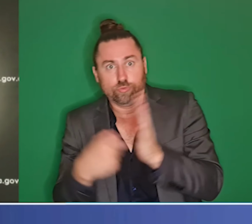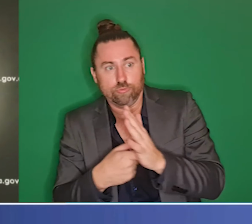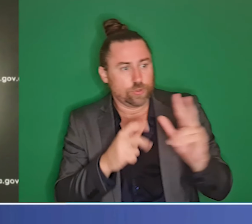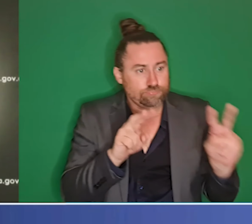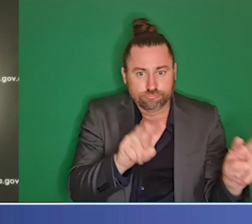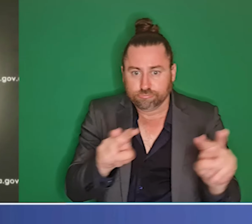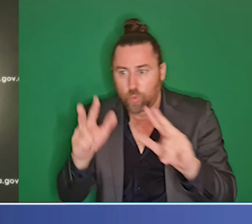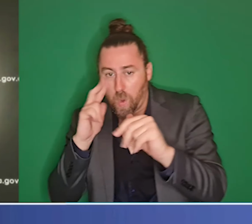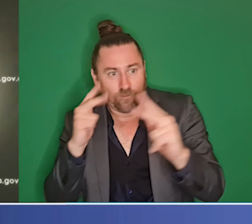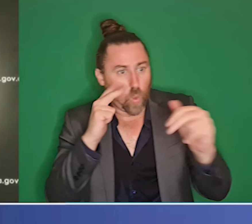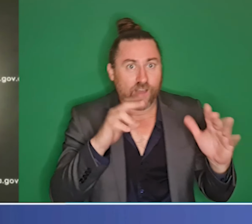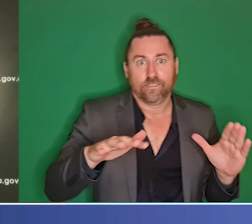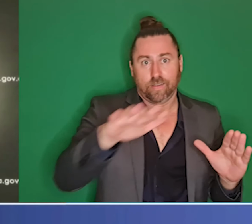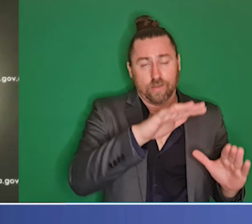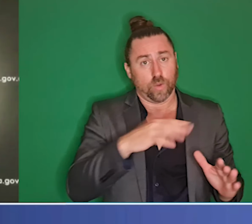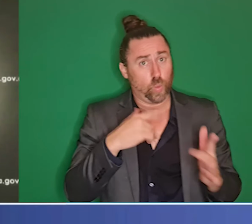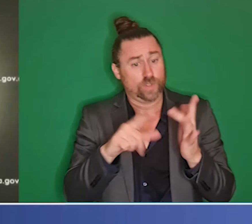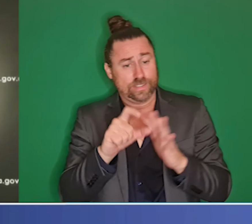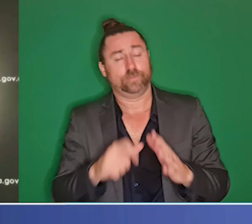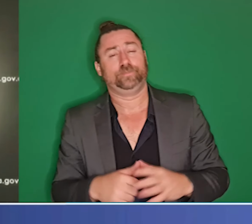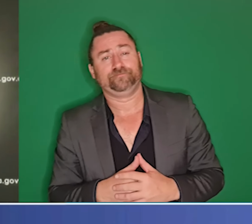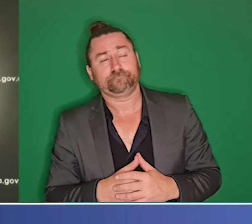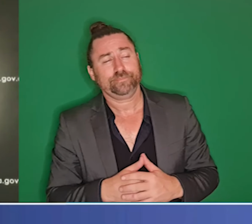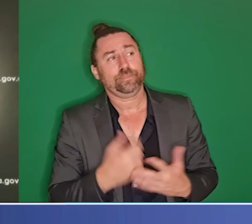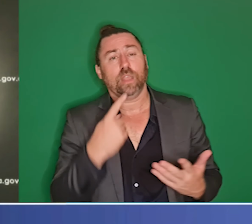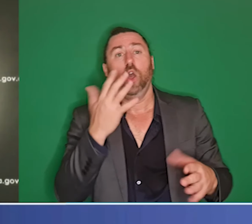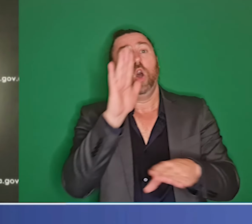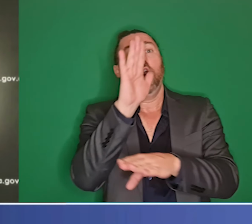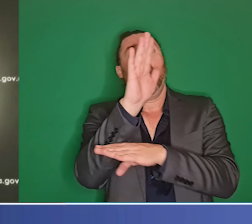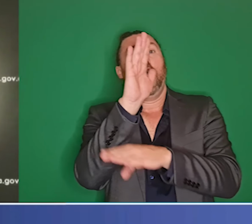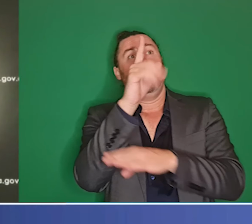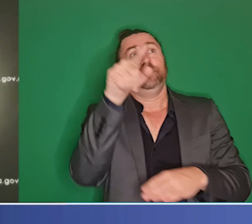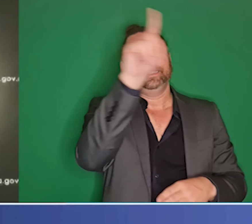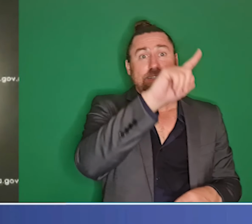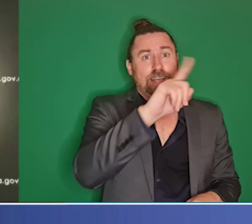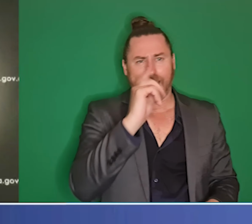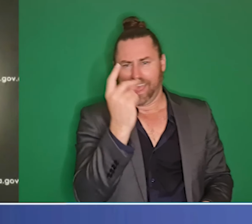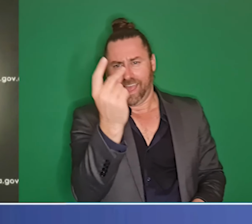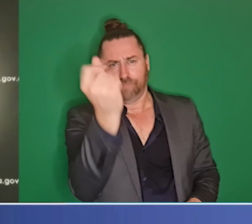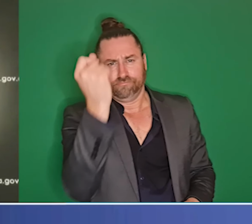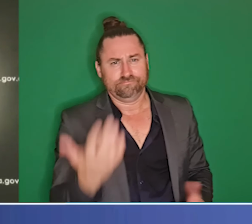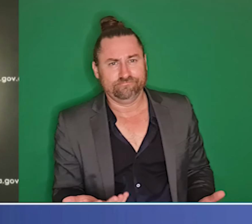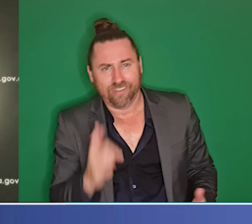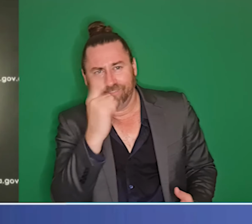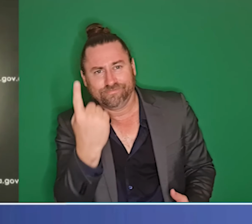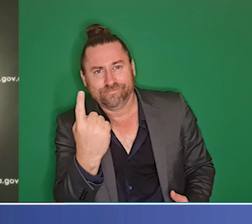I would just say this, that bringing in overseas workers has a lead time because people have to change their lives.